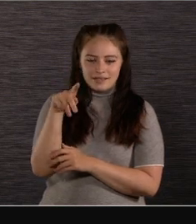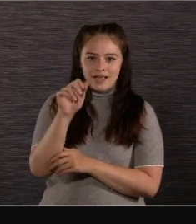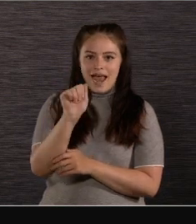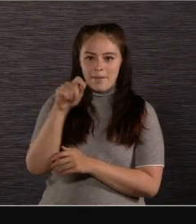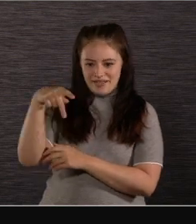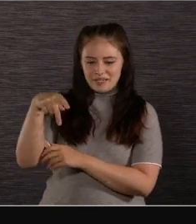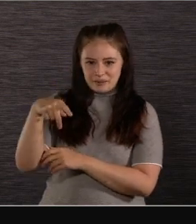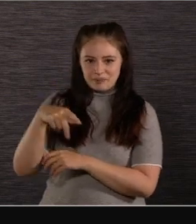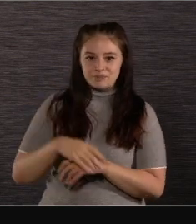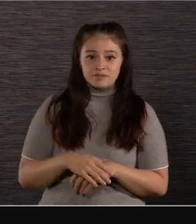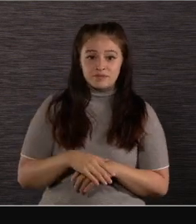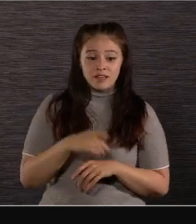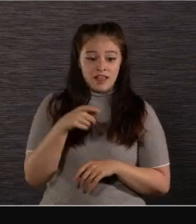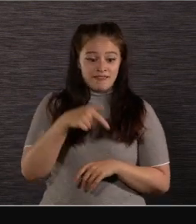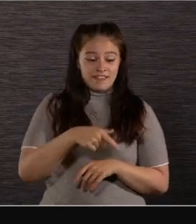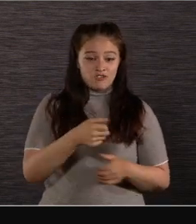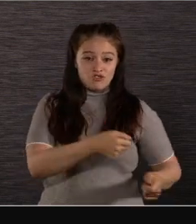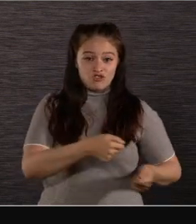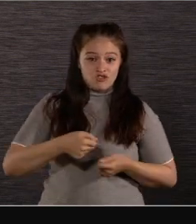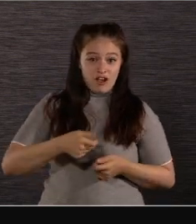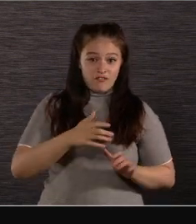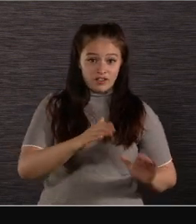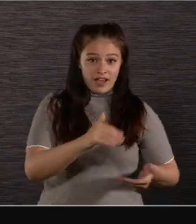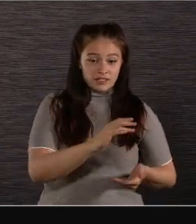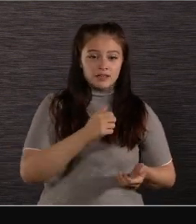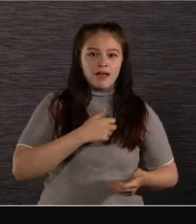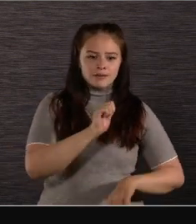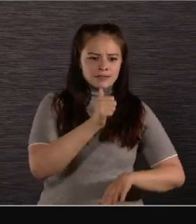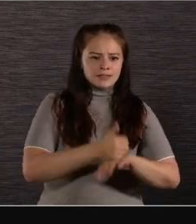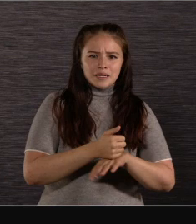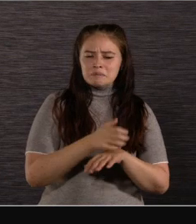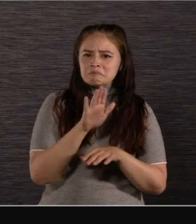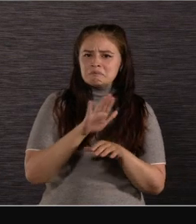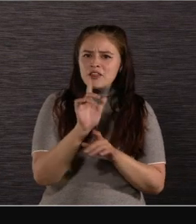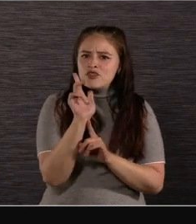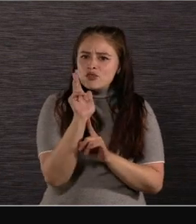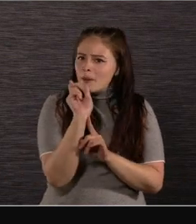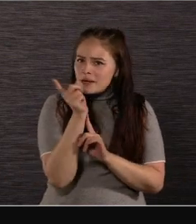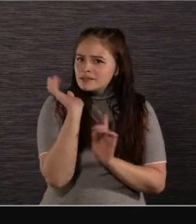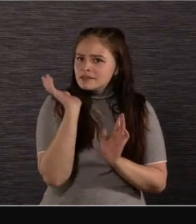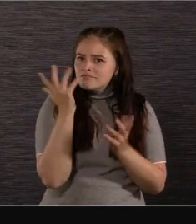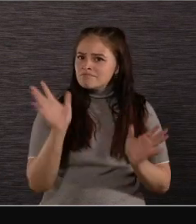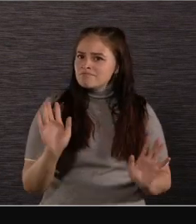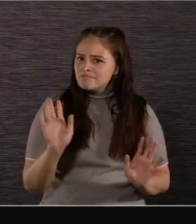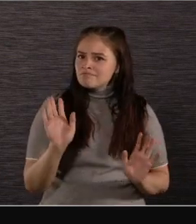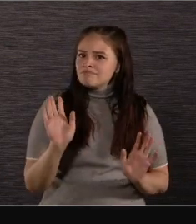From this travel case, I can set up Airpeak within 3 minutes, and that's pretty impressive